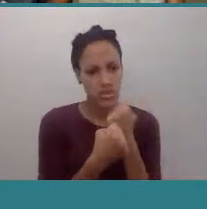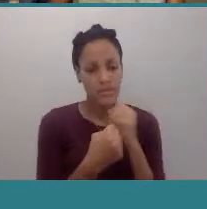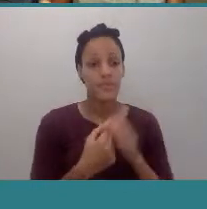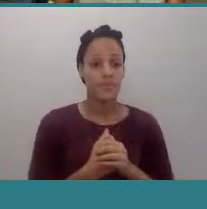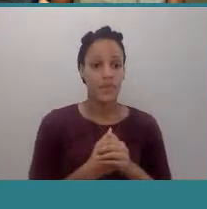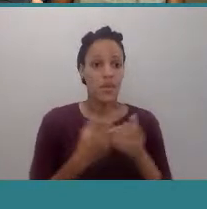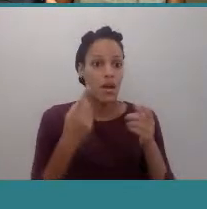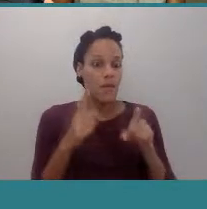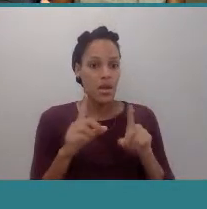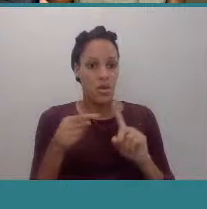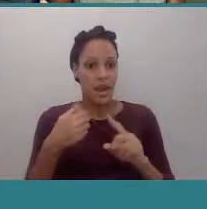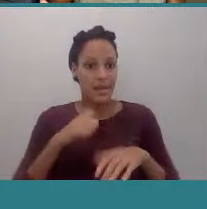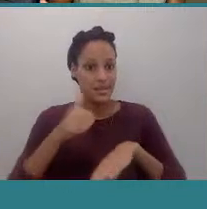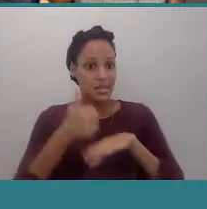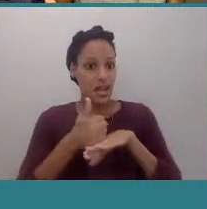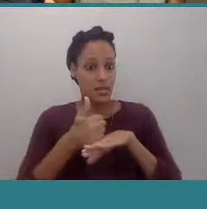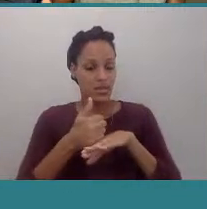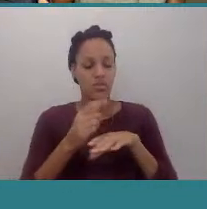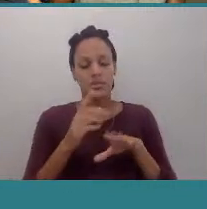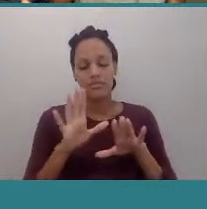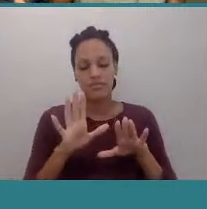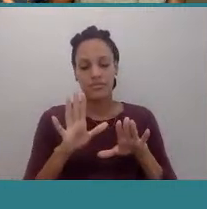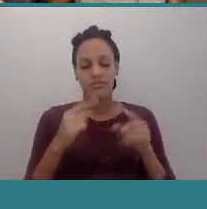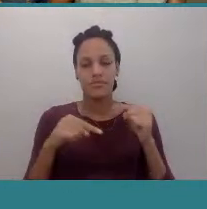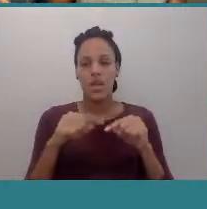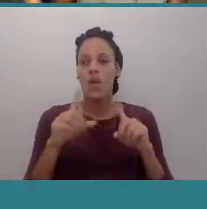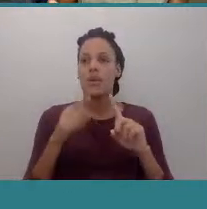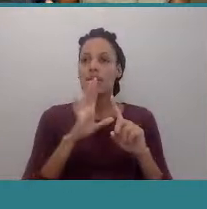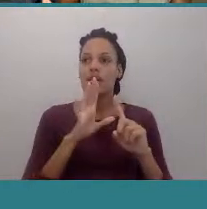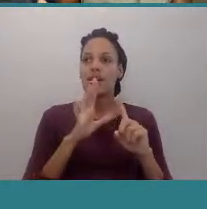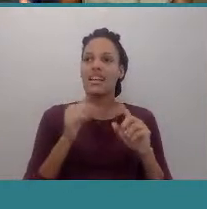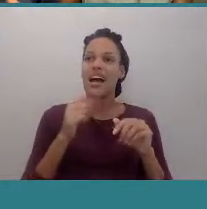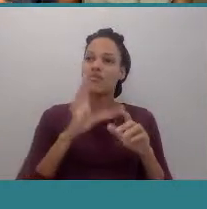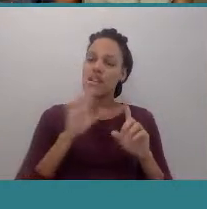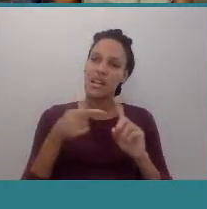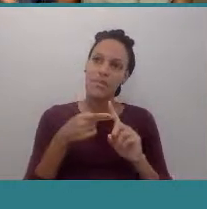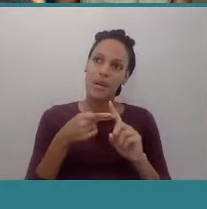and give them all the books. I have 100 three books in my hands and giving them away talking